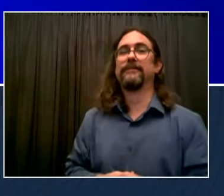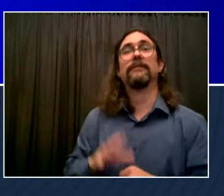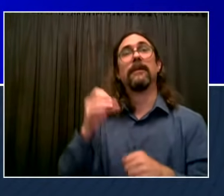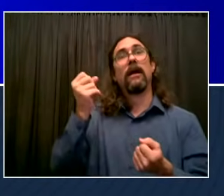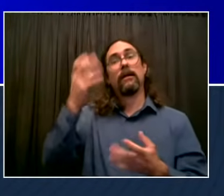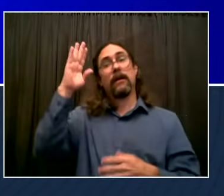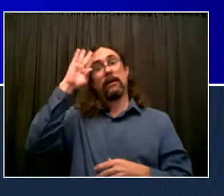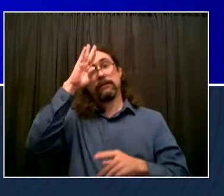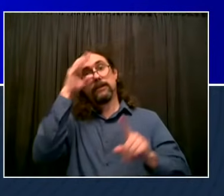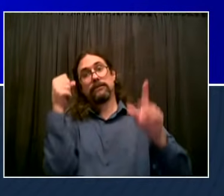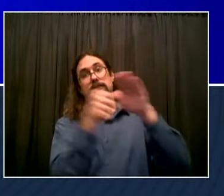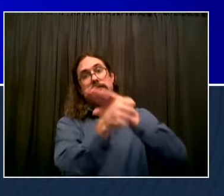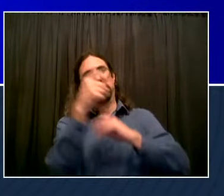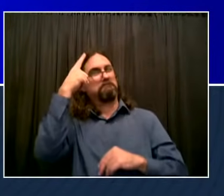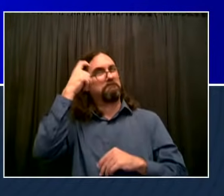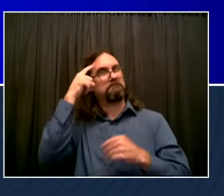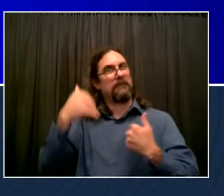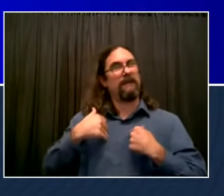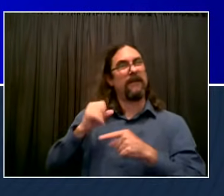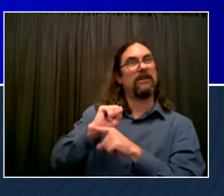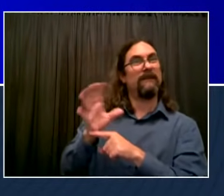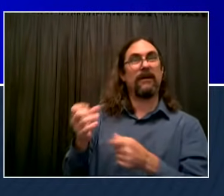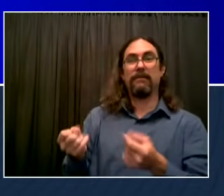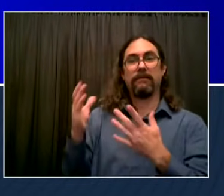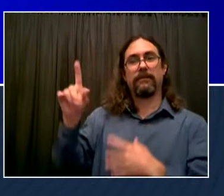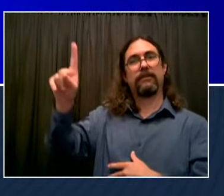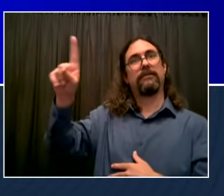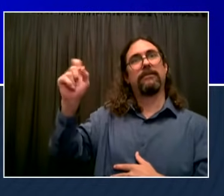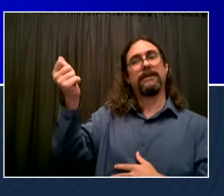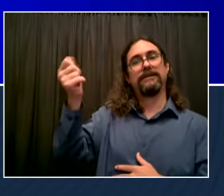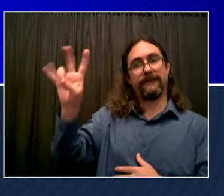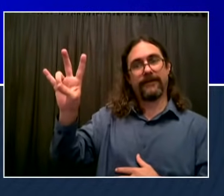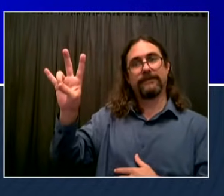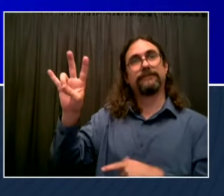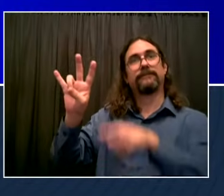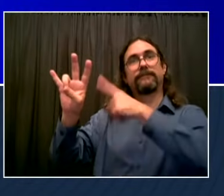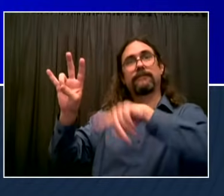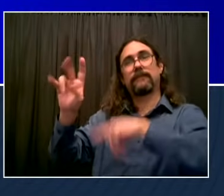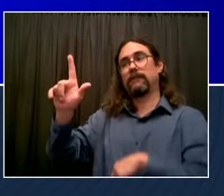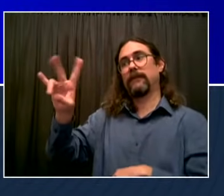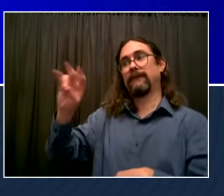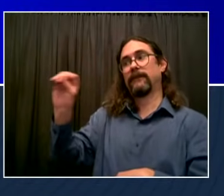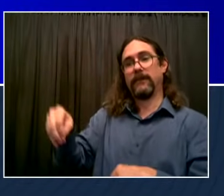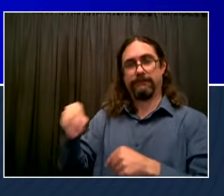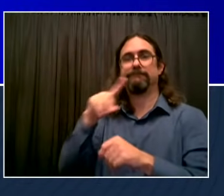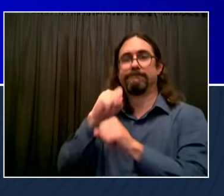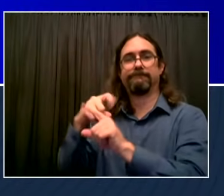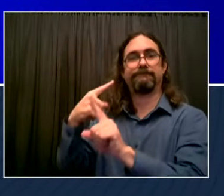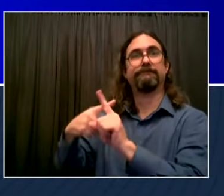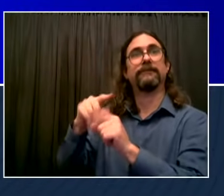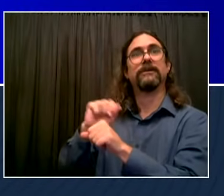11 MILLION DOSES FROM DAY ONE. NUMBER TWO DAILY N UMBER OF PEOPLE ADMITTED TO NEWOR YK CITY HOSPITALS WITH